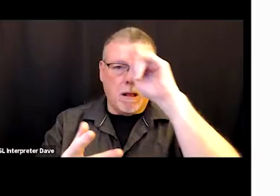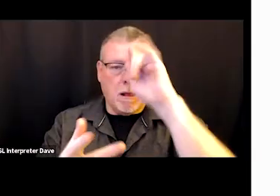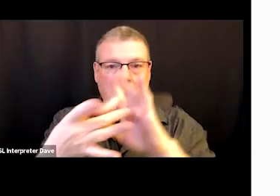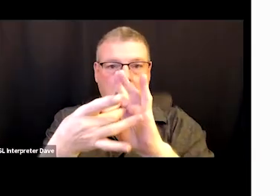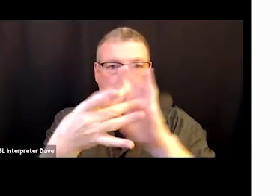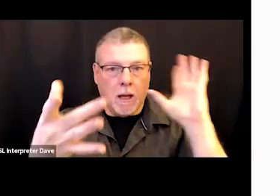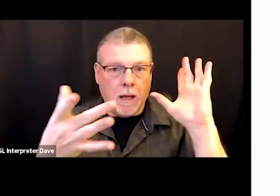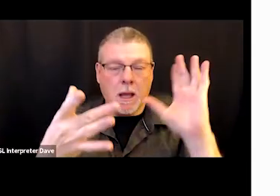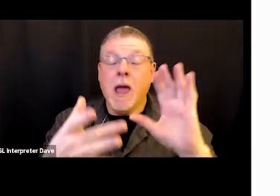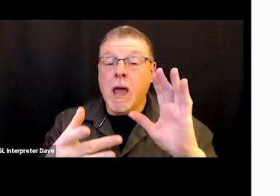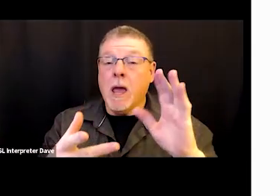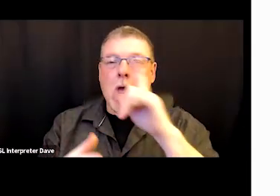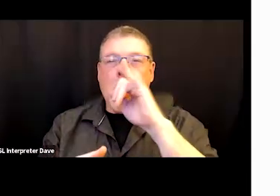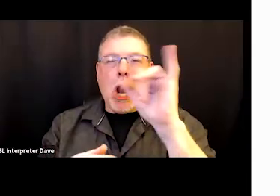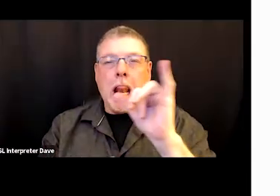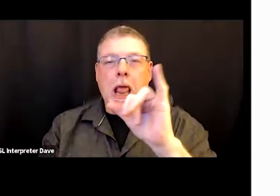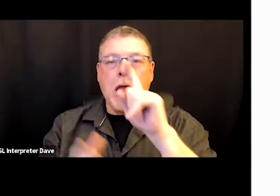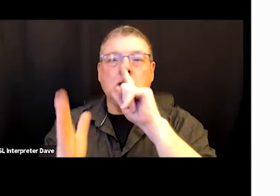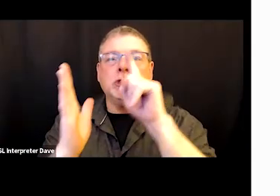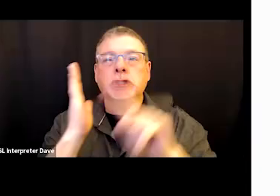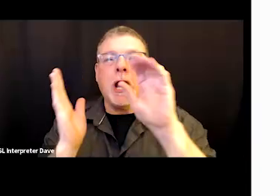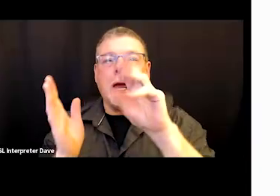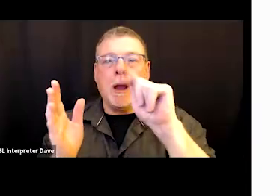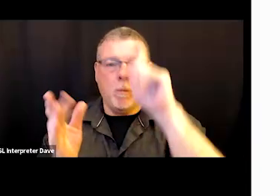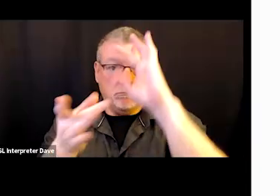And that actually is their central nervous system